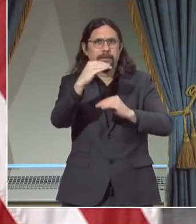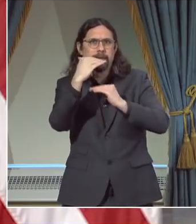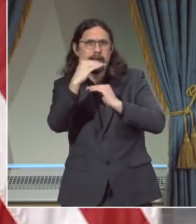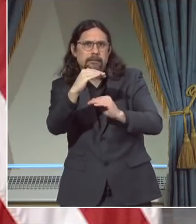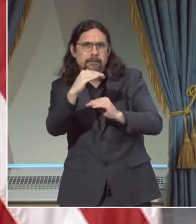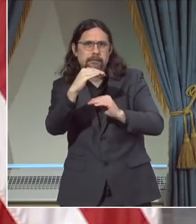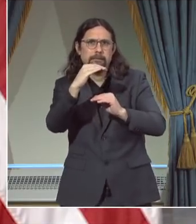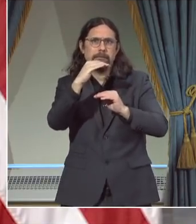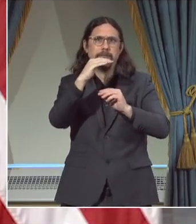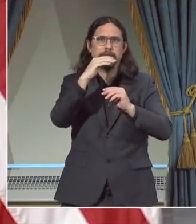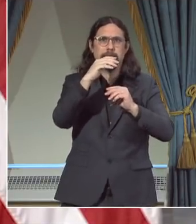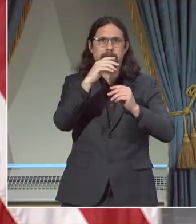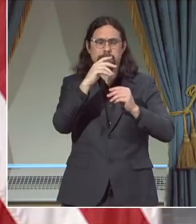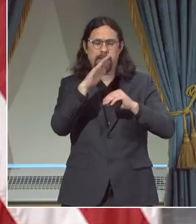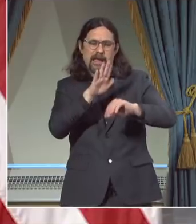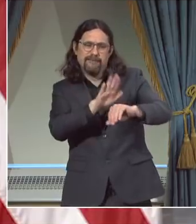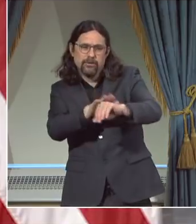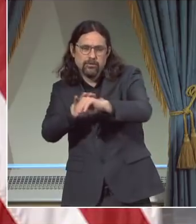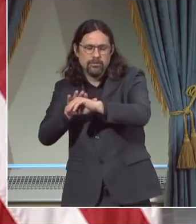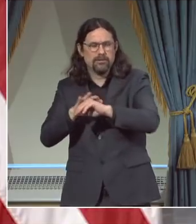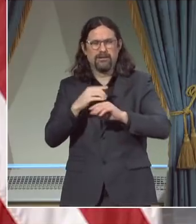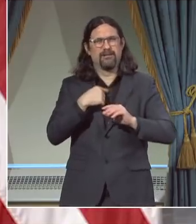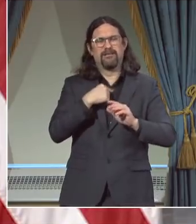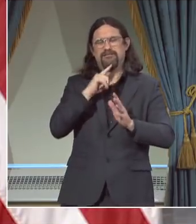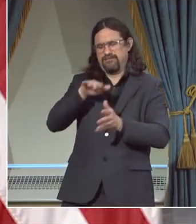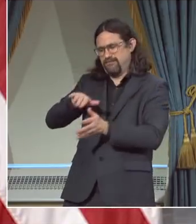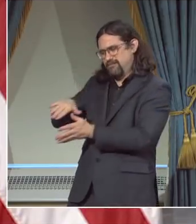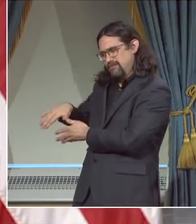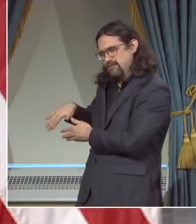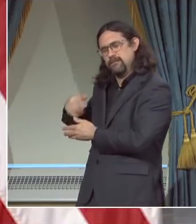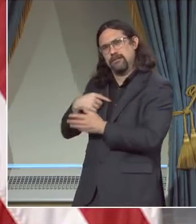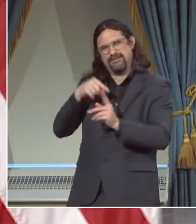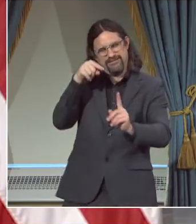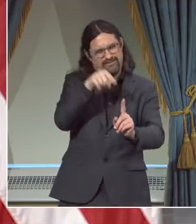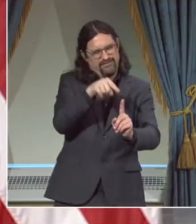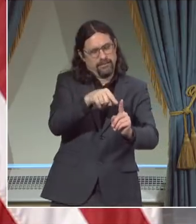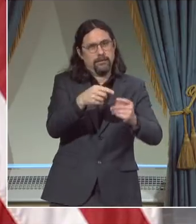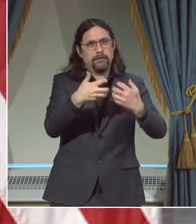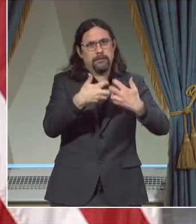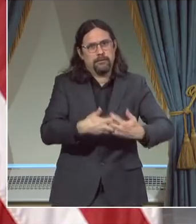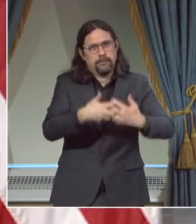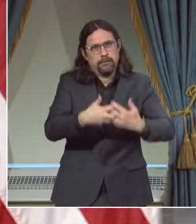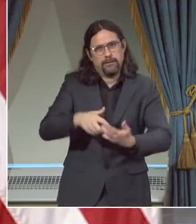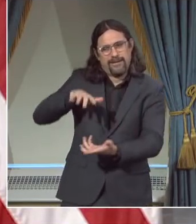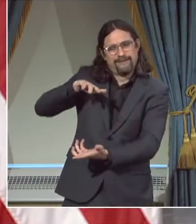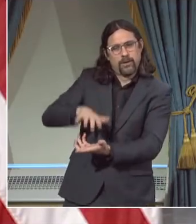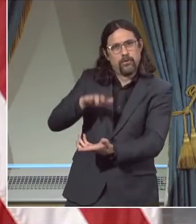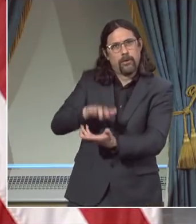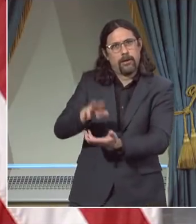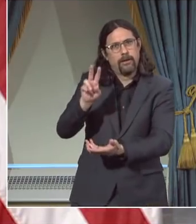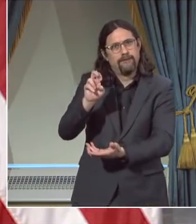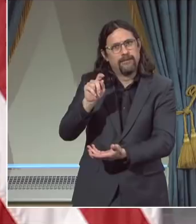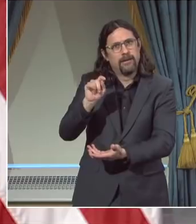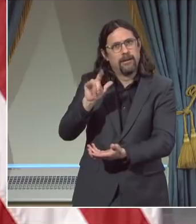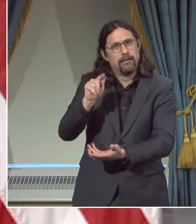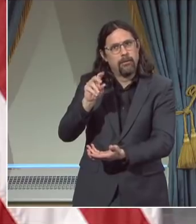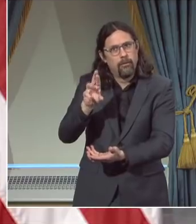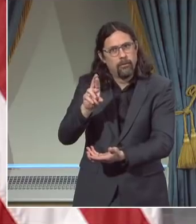WHAT IPD TO TALK TO HIM ABOUT WAS VENTILATORS AND MEDICAL PERSNONE L. I WENT OVER WITH HIM AGAIN THE